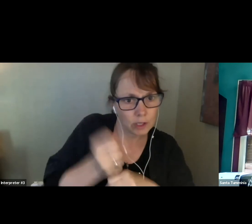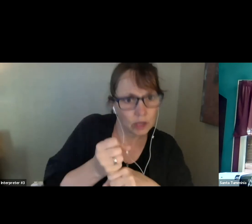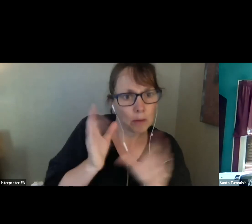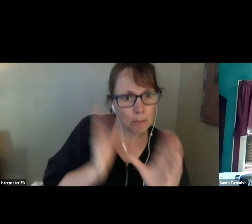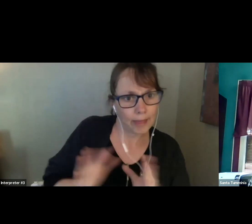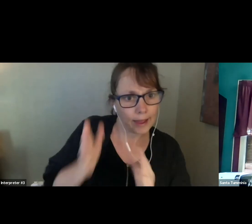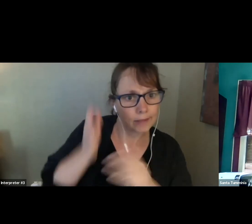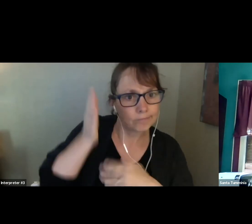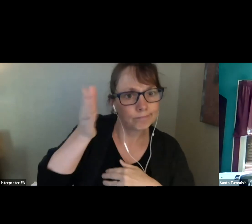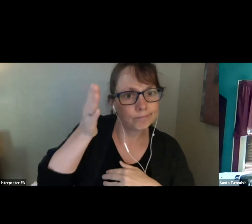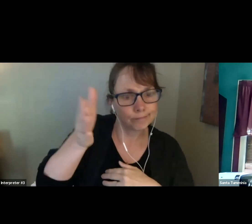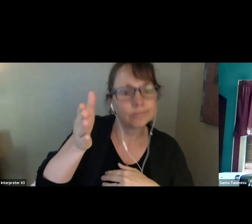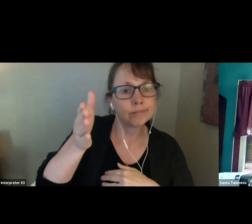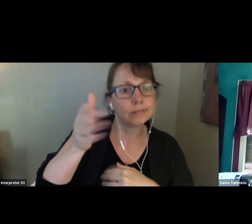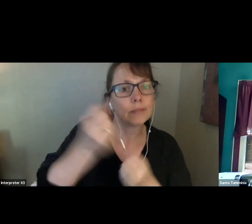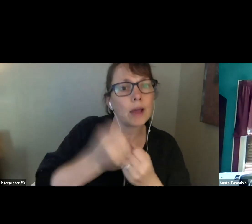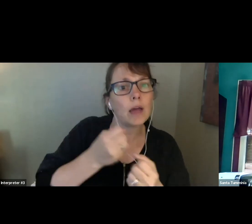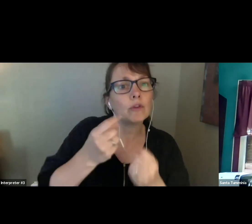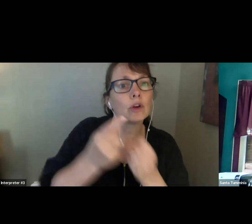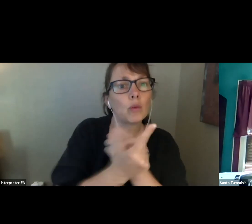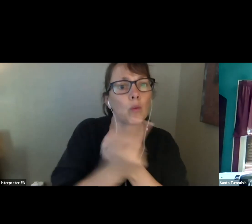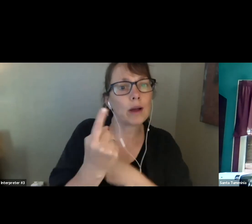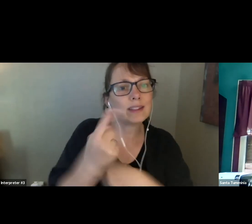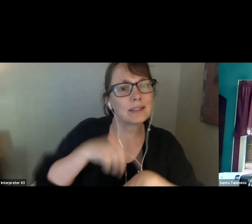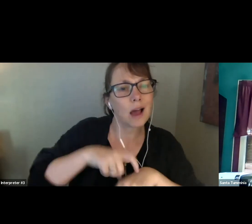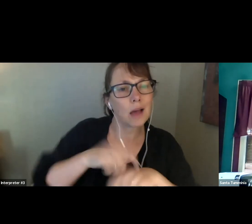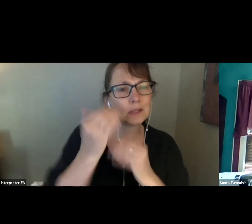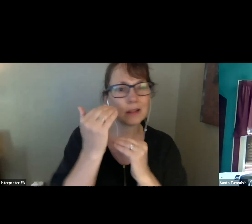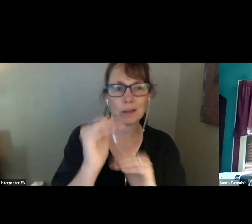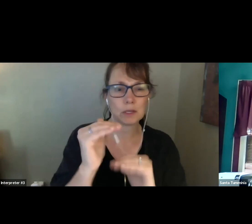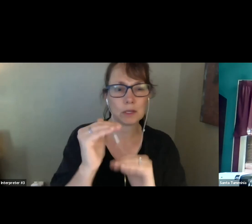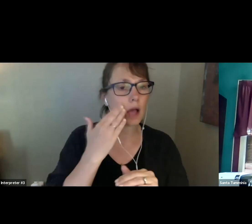everyone’s time is limited, and I know we don’t have unlimited resources to do this